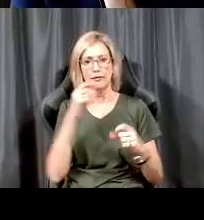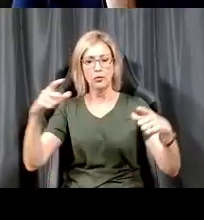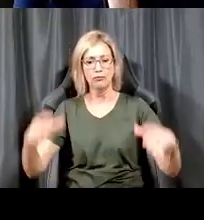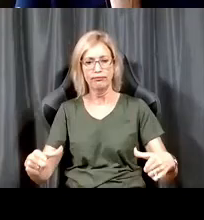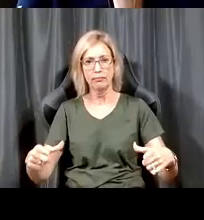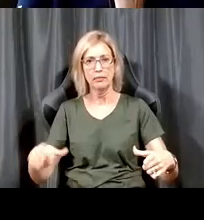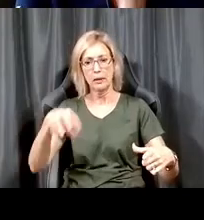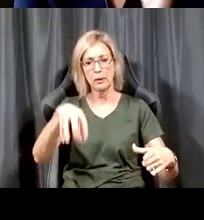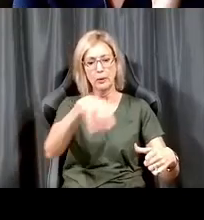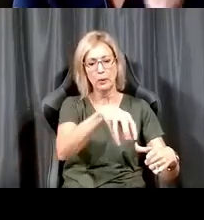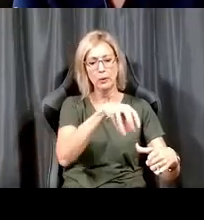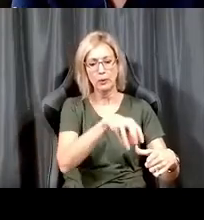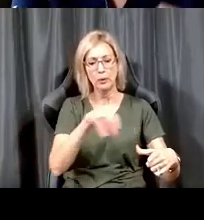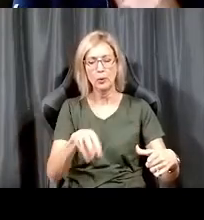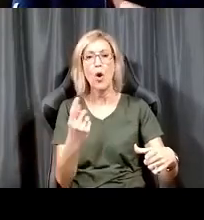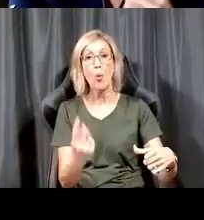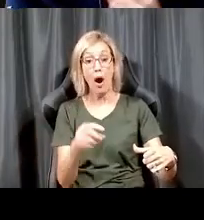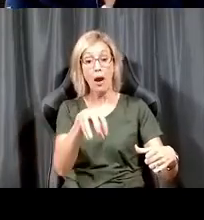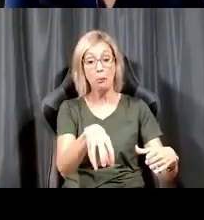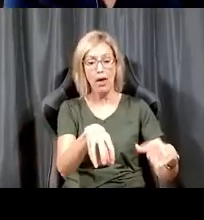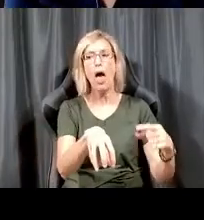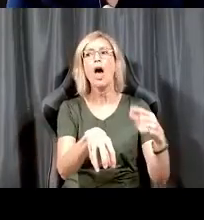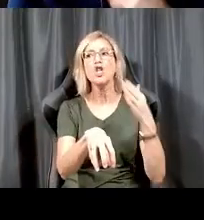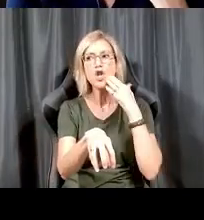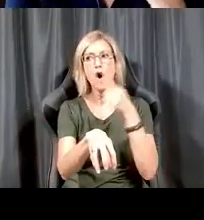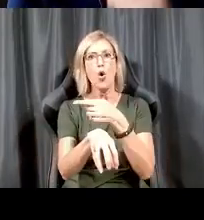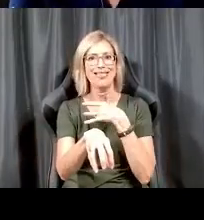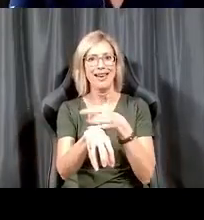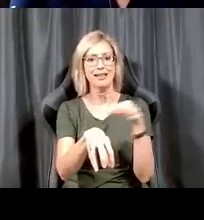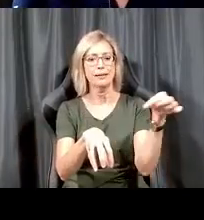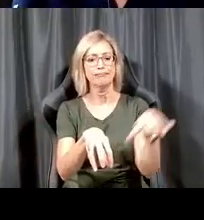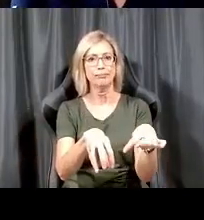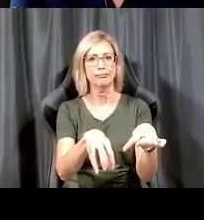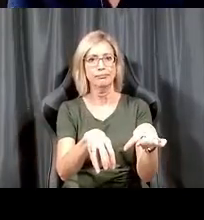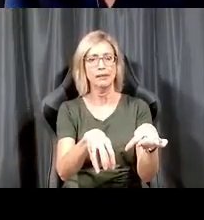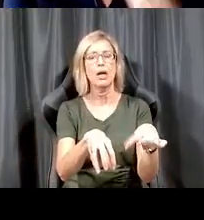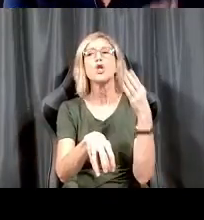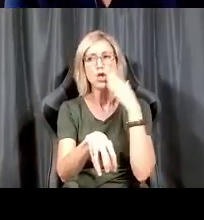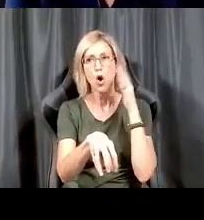Always have a food that we know the child likes. You know the child is going to eat. Successfully.